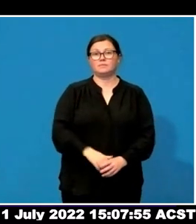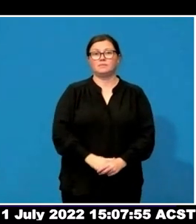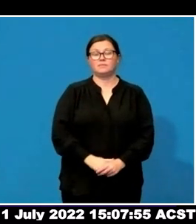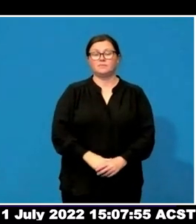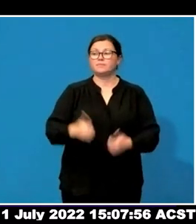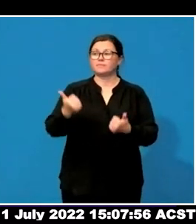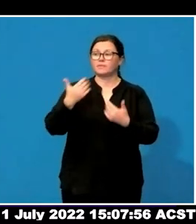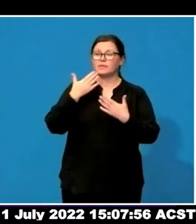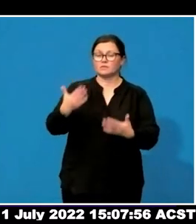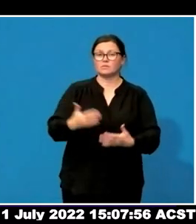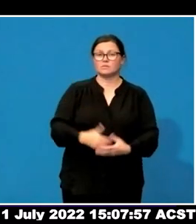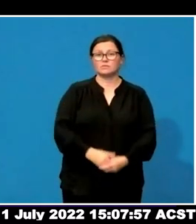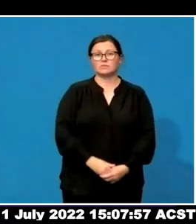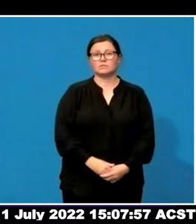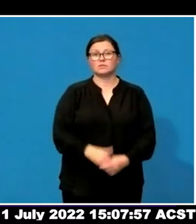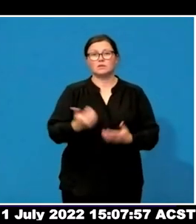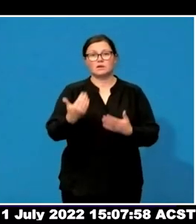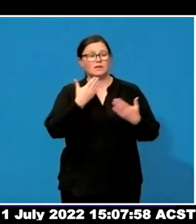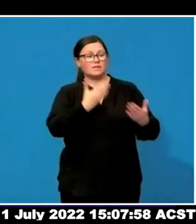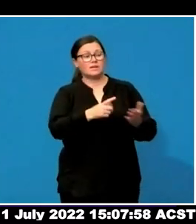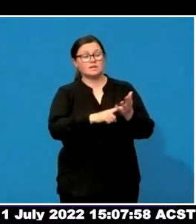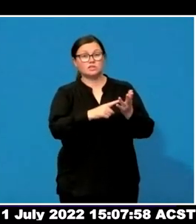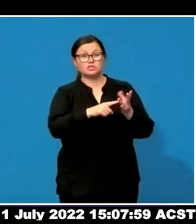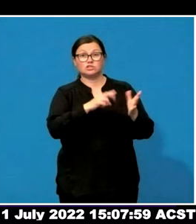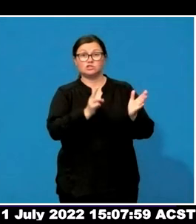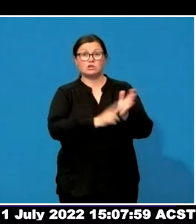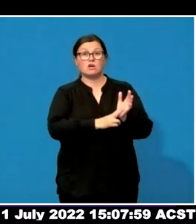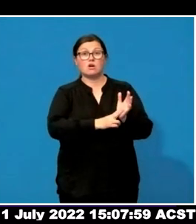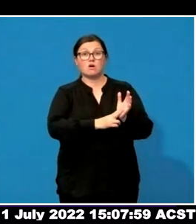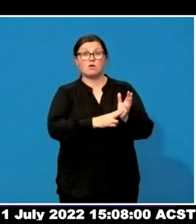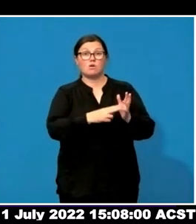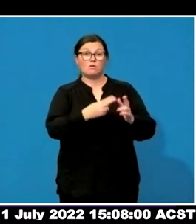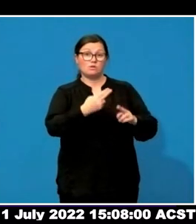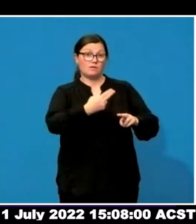In that case, Joan, thank you very much for giving us the benefit of your very thoughtful